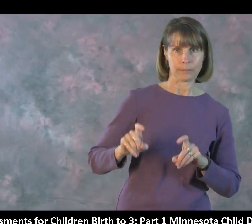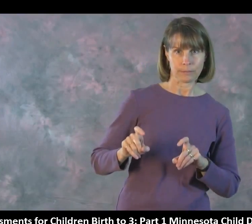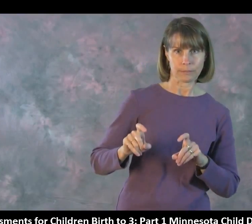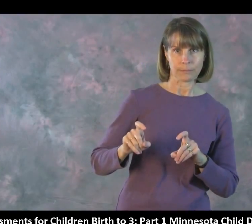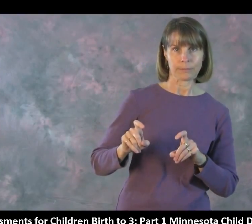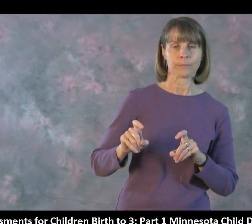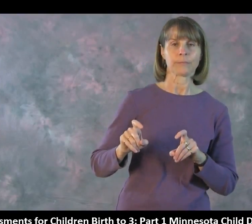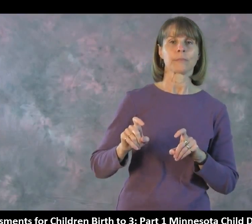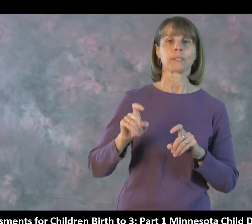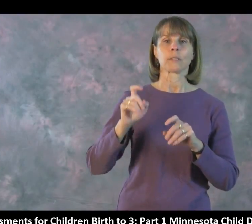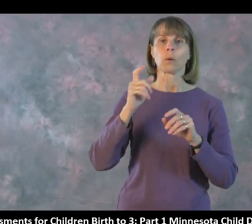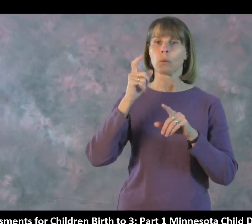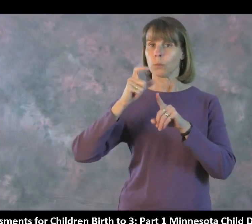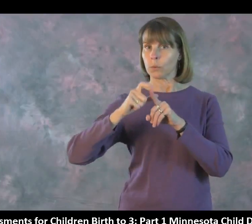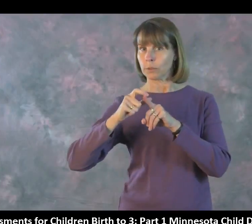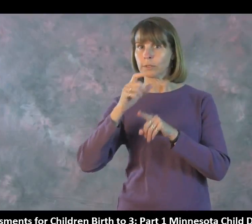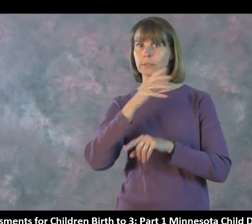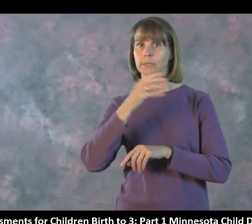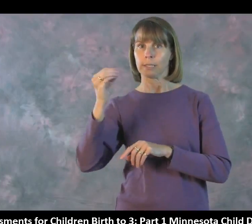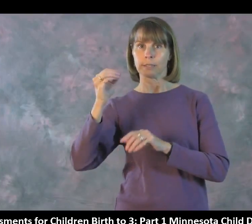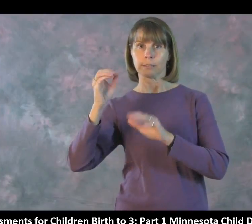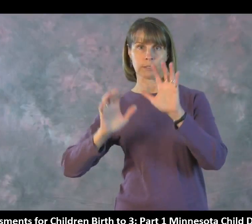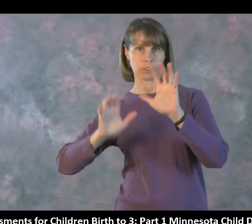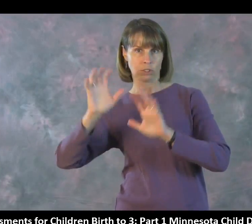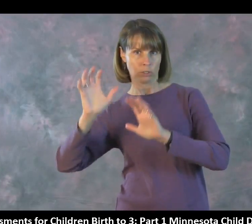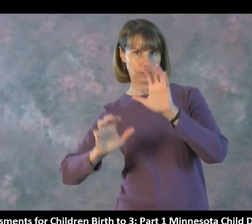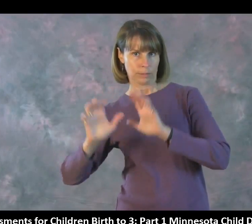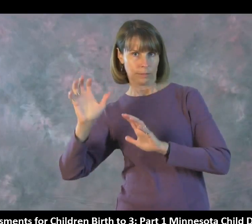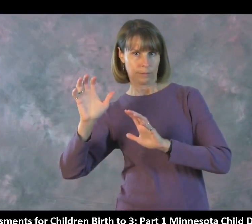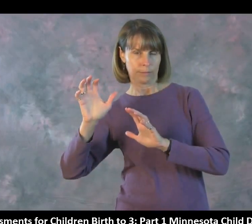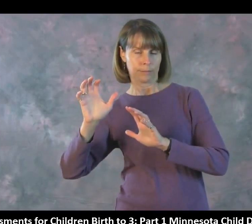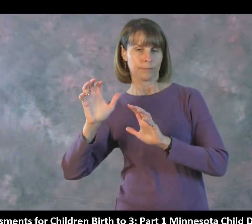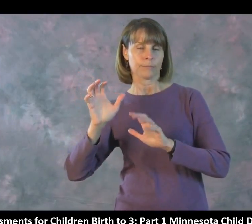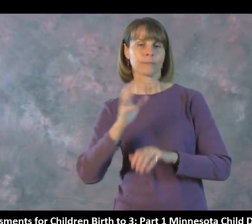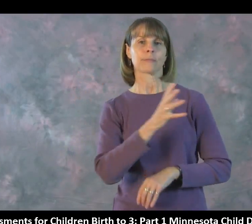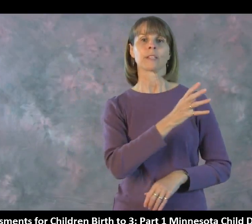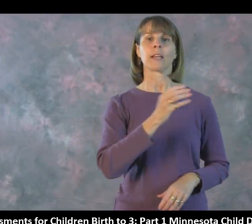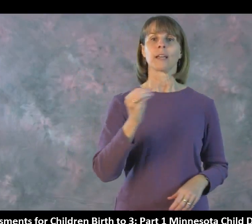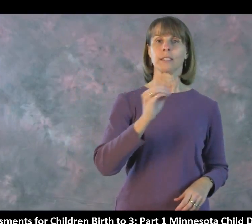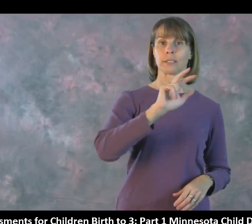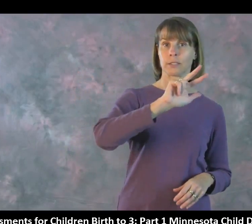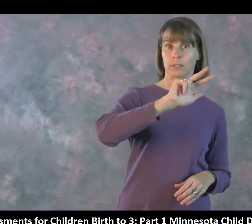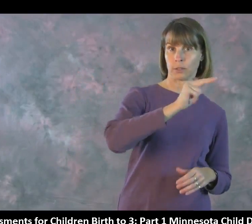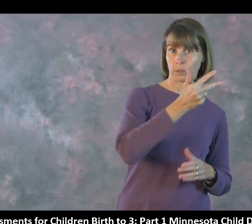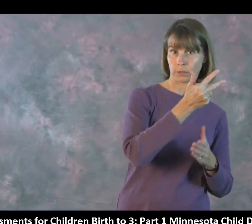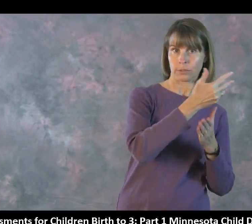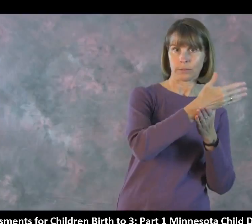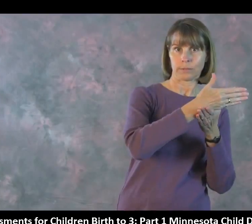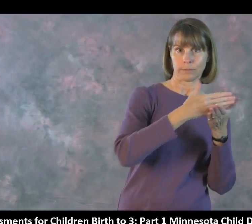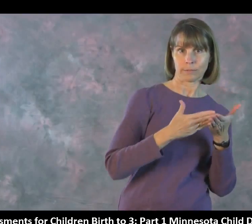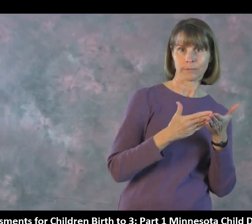Assessment: Words and Gestures.